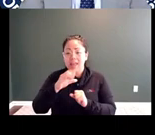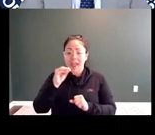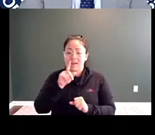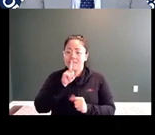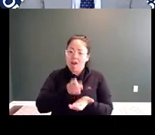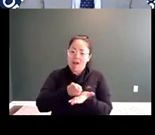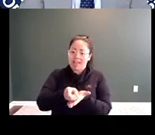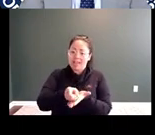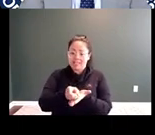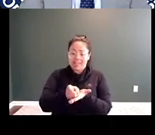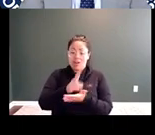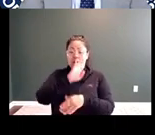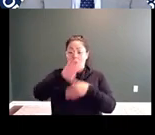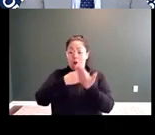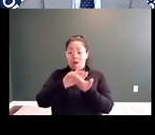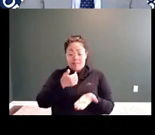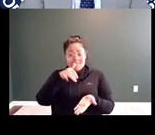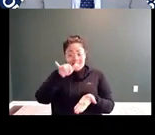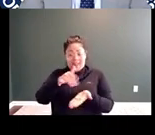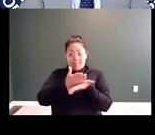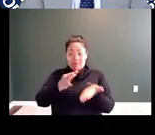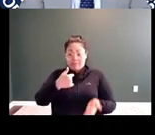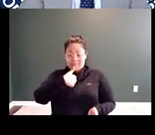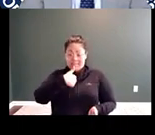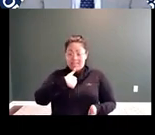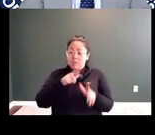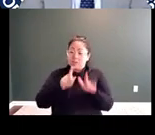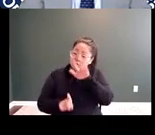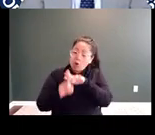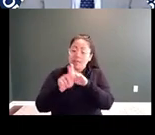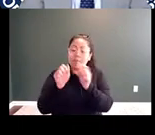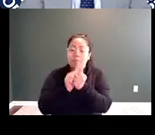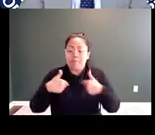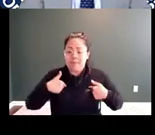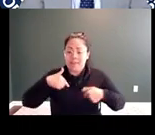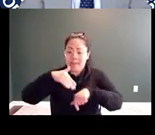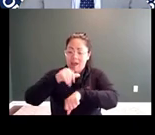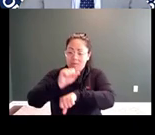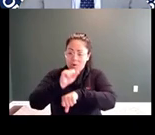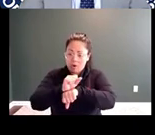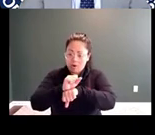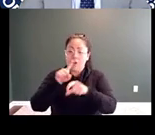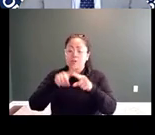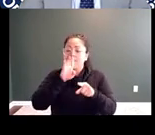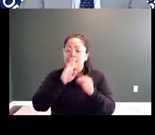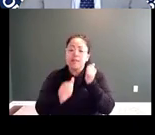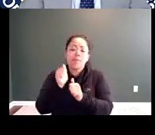All of those pieces of me have to show up with me at work every day to be the most effective staff member that I can be.